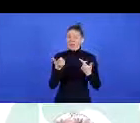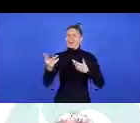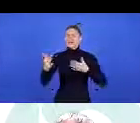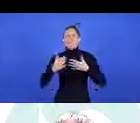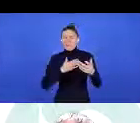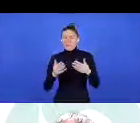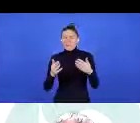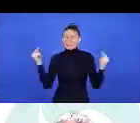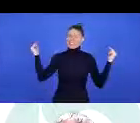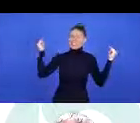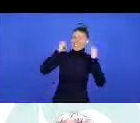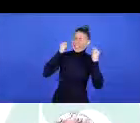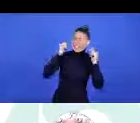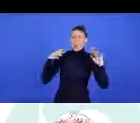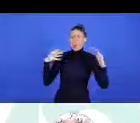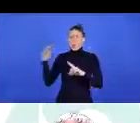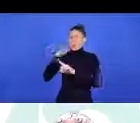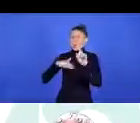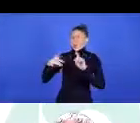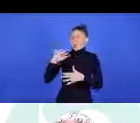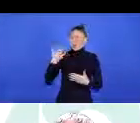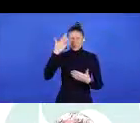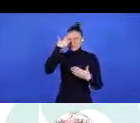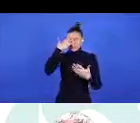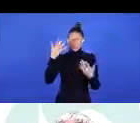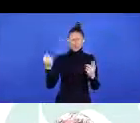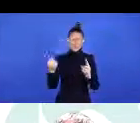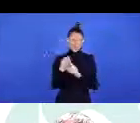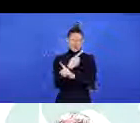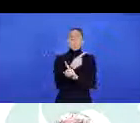all I would use